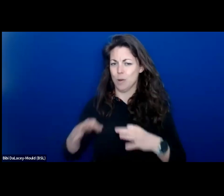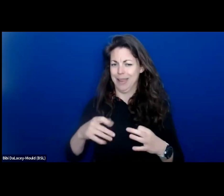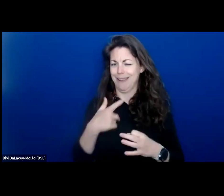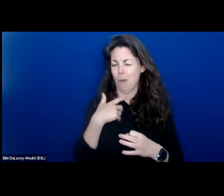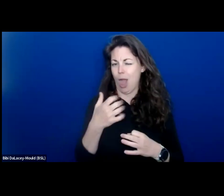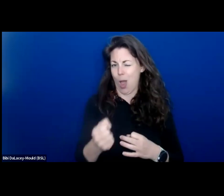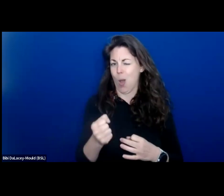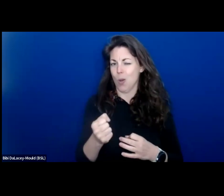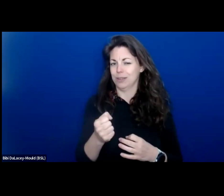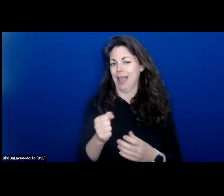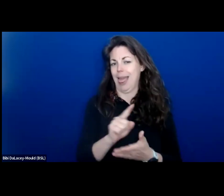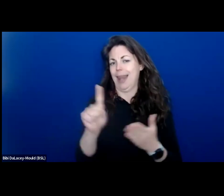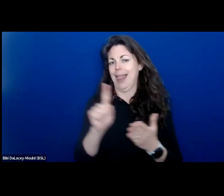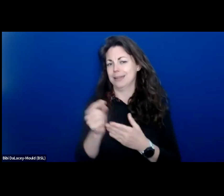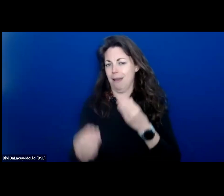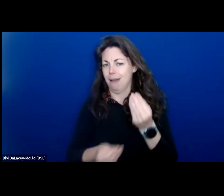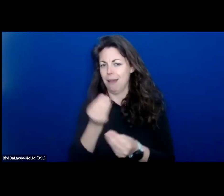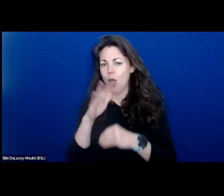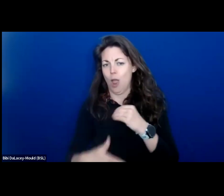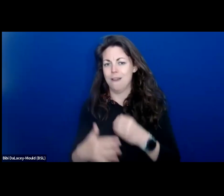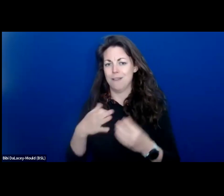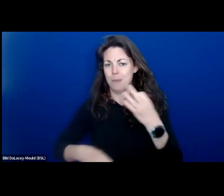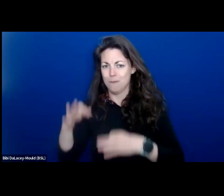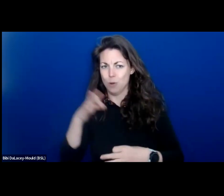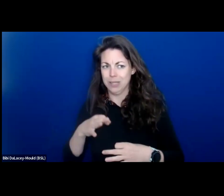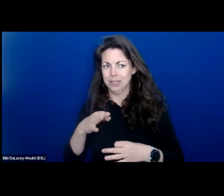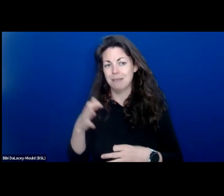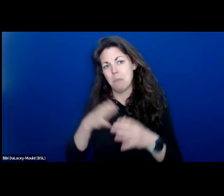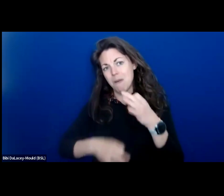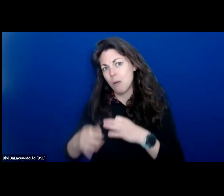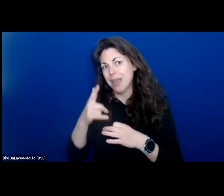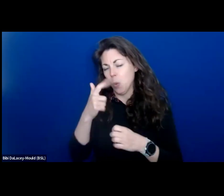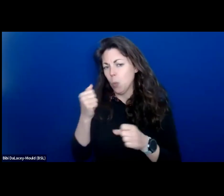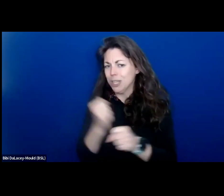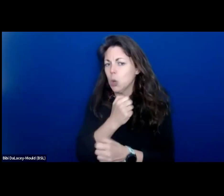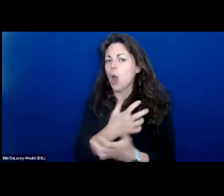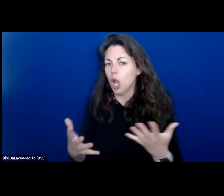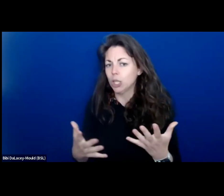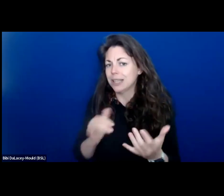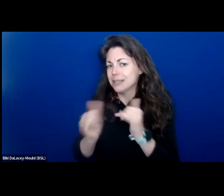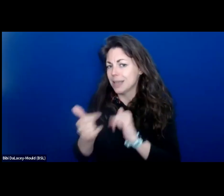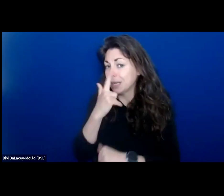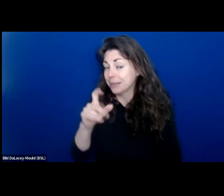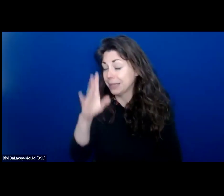perform in so many ways and it can be quite dangerous. But when I went to Ecuador I lived with a family in an